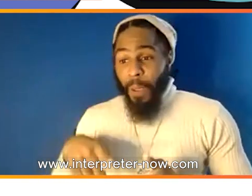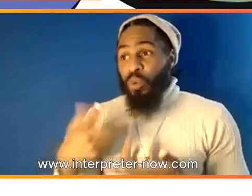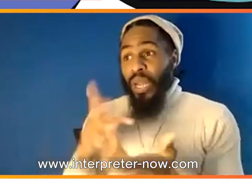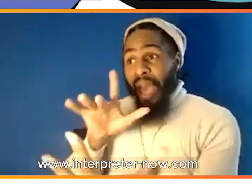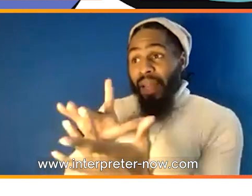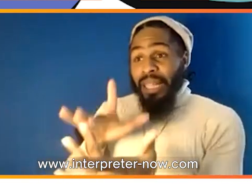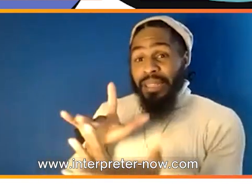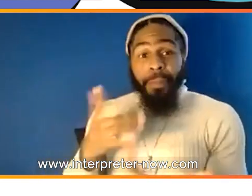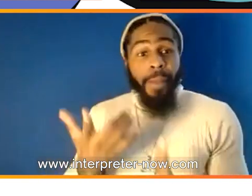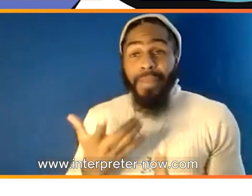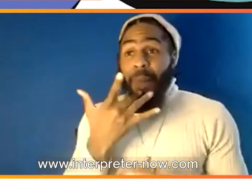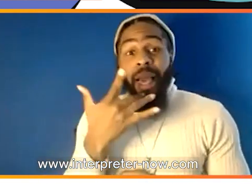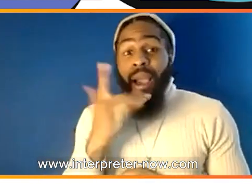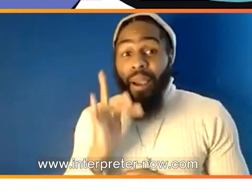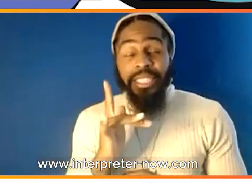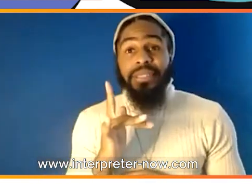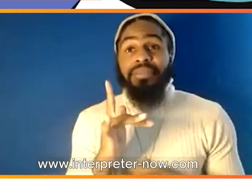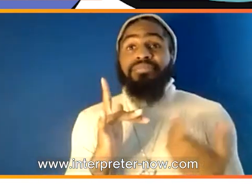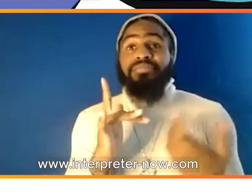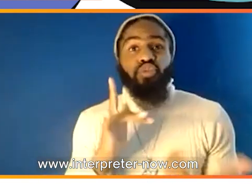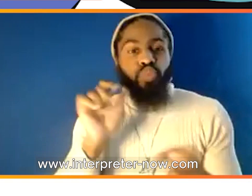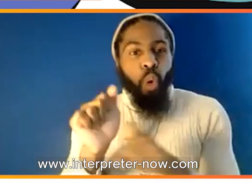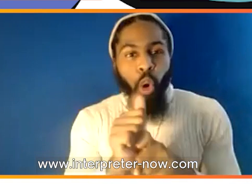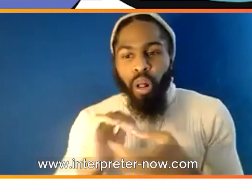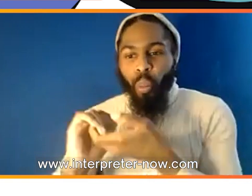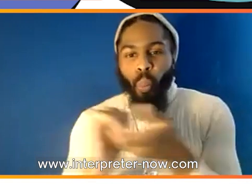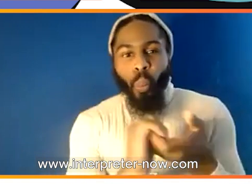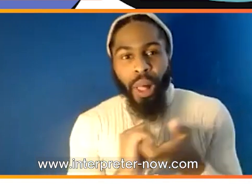out from time to time. I have friends that are VPs and individual contributors and everything